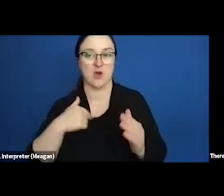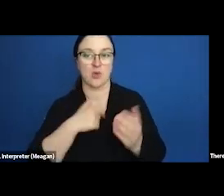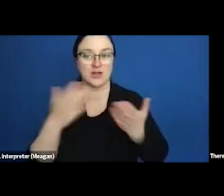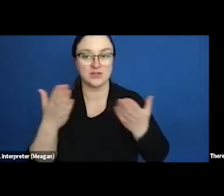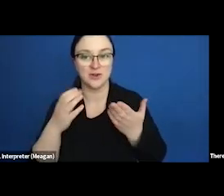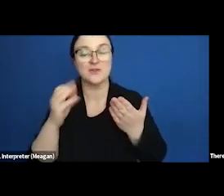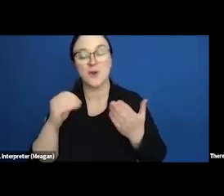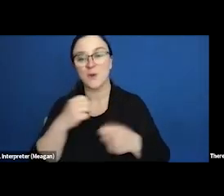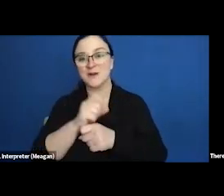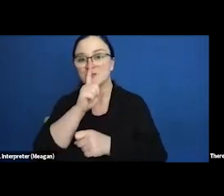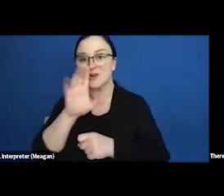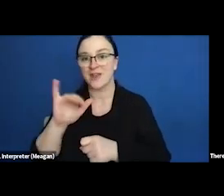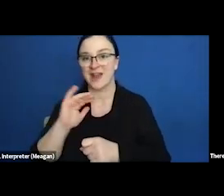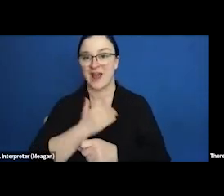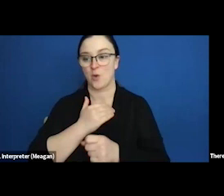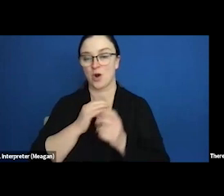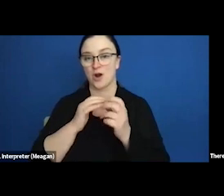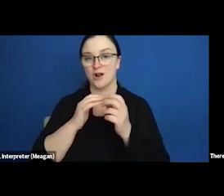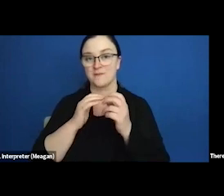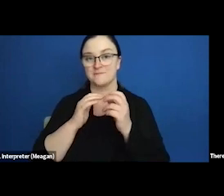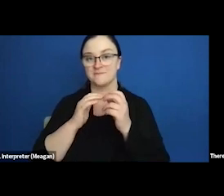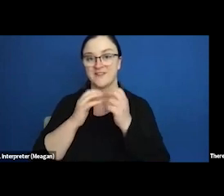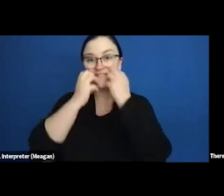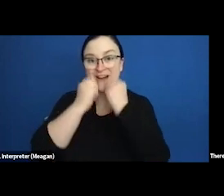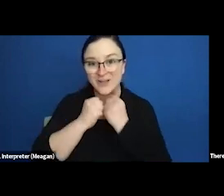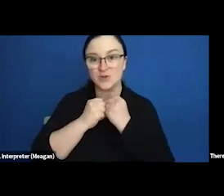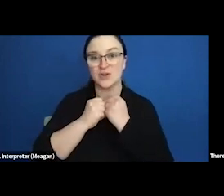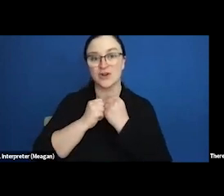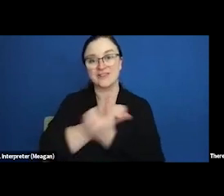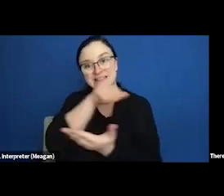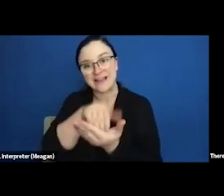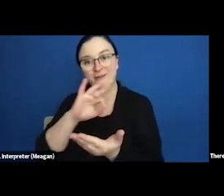of making sure our values are at the core. And we can go to the next slide,